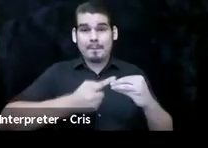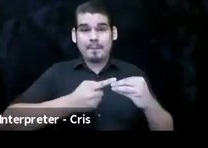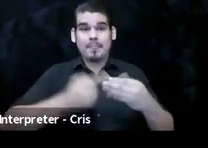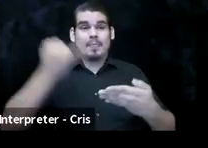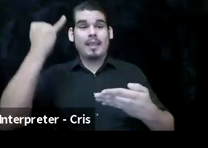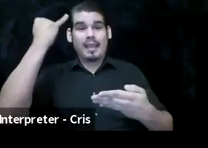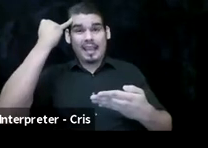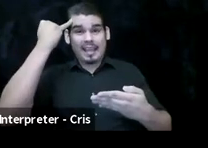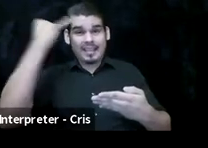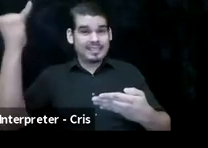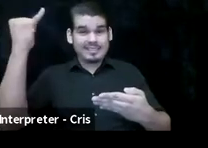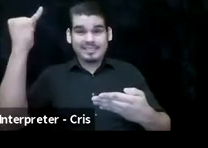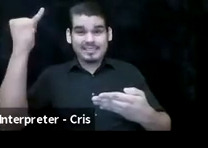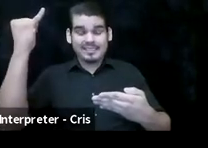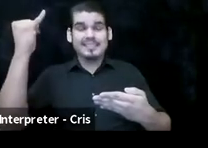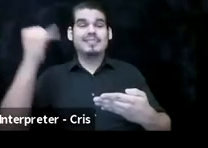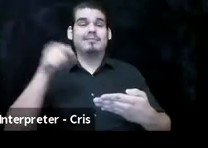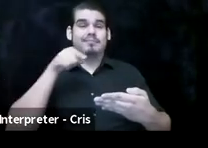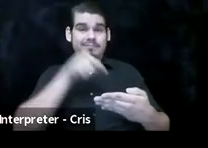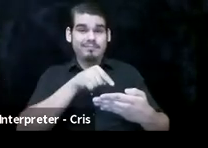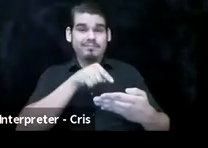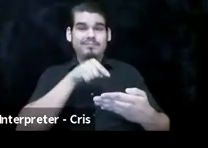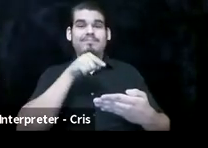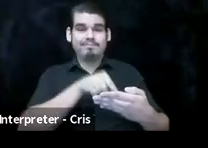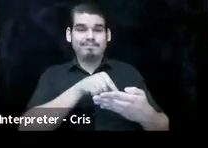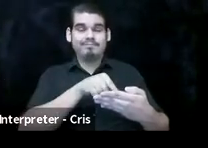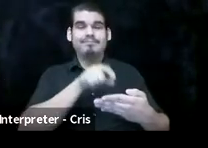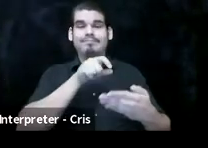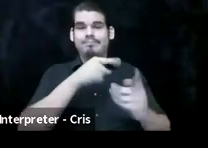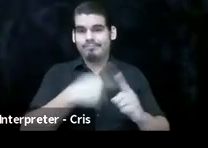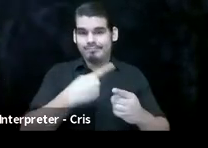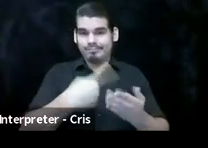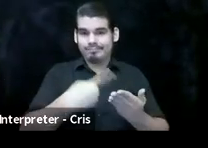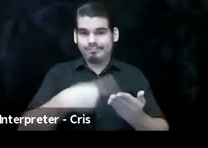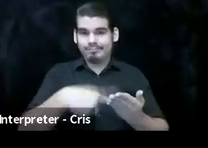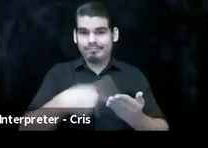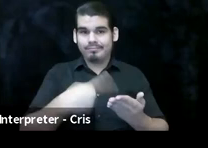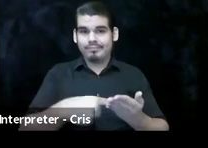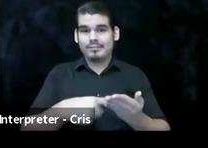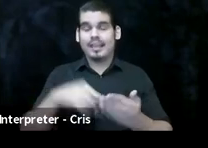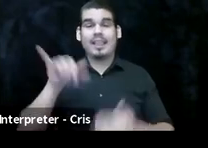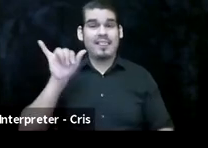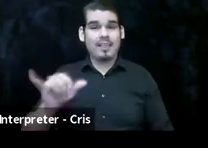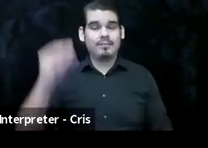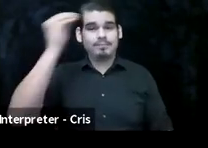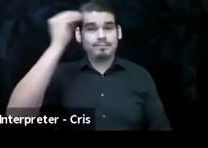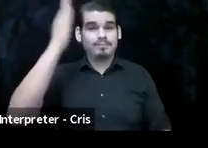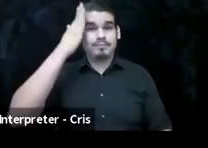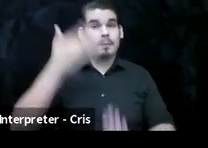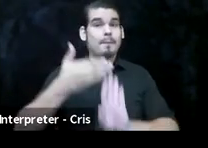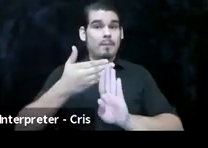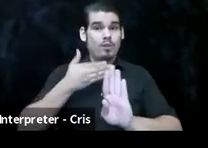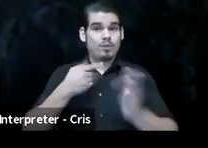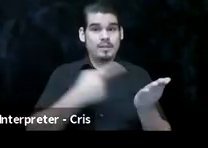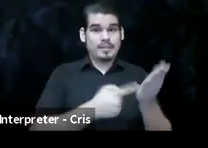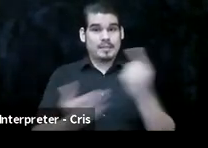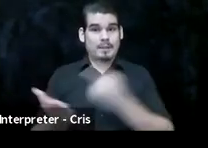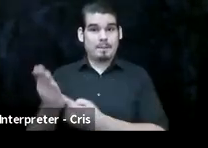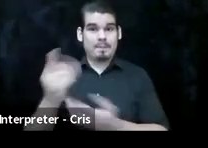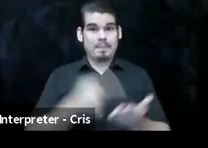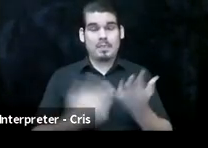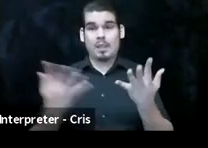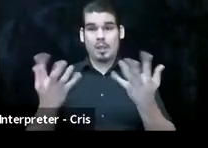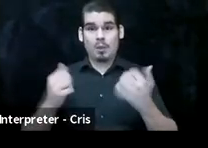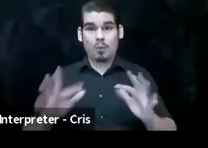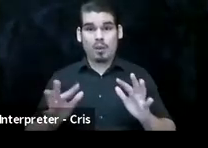RAD Region II: Referring back to our Community agreements, please have these in mind when going into the debate, as we do not want anybody to feel unsafe or as if they have been attacked.